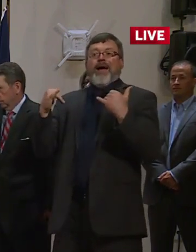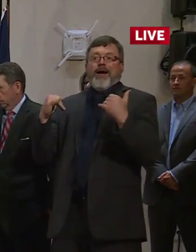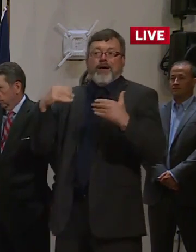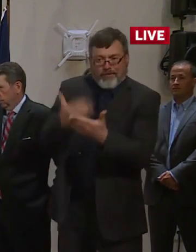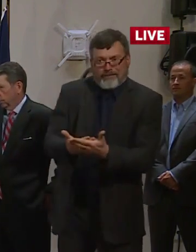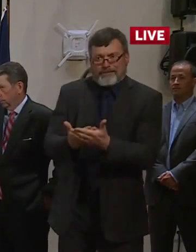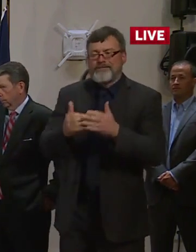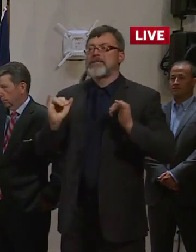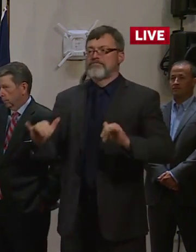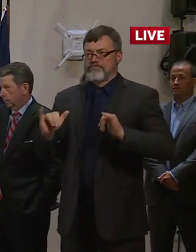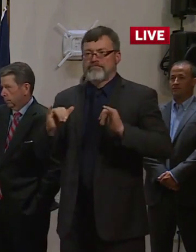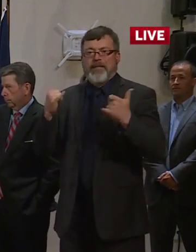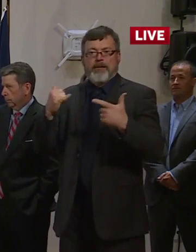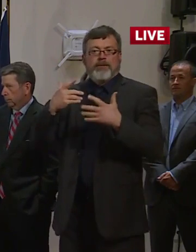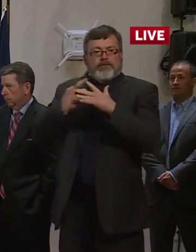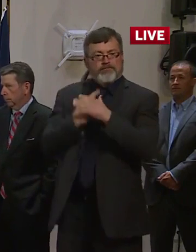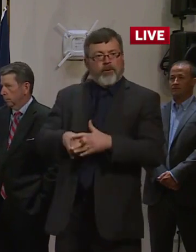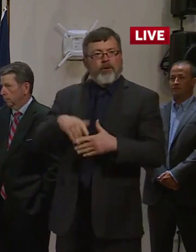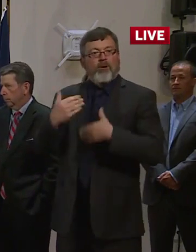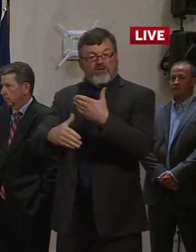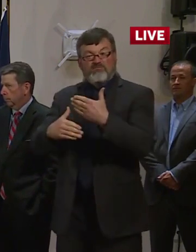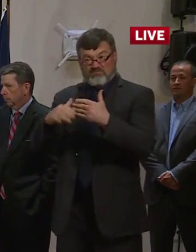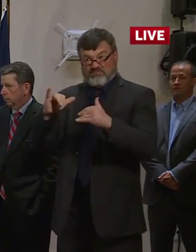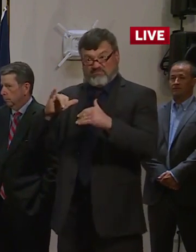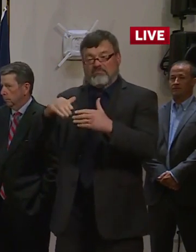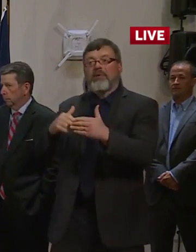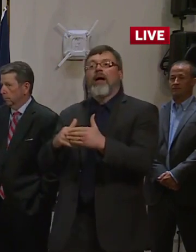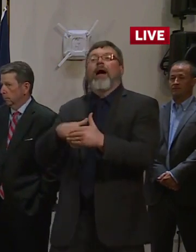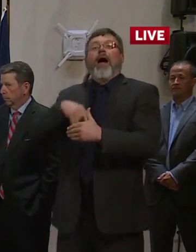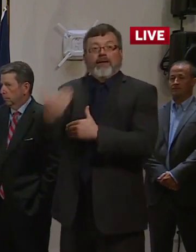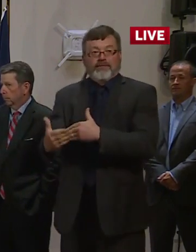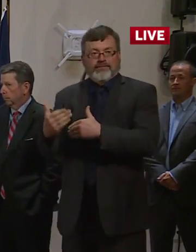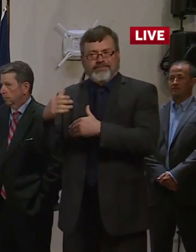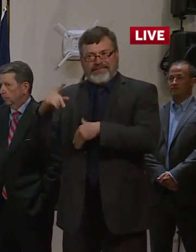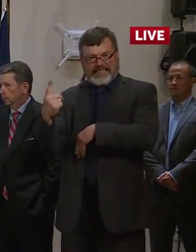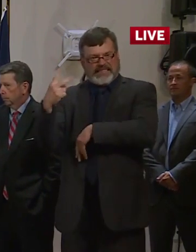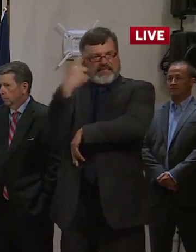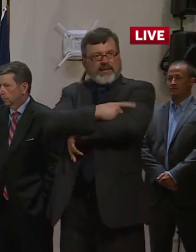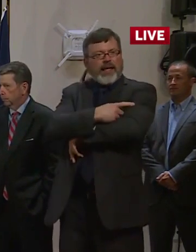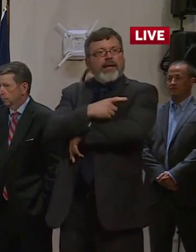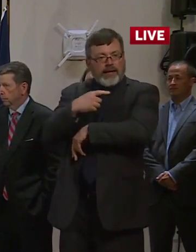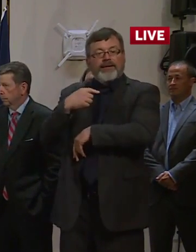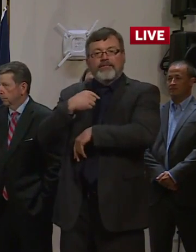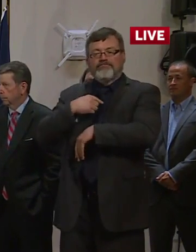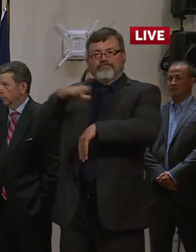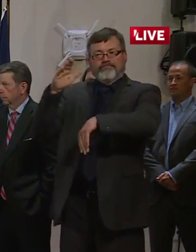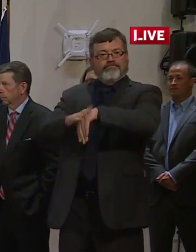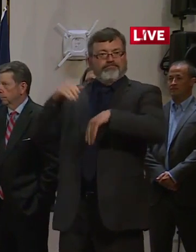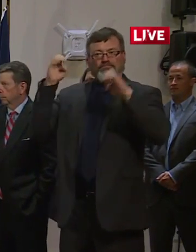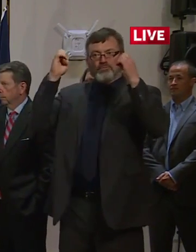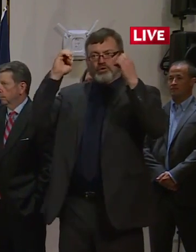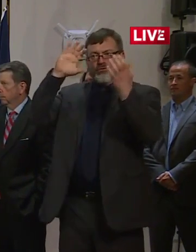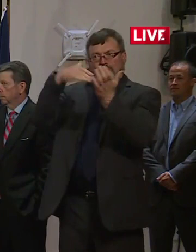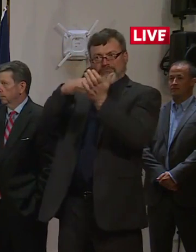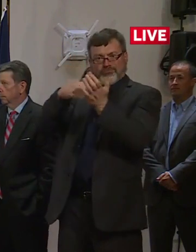THING BE COULD ABOUT THE NEW VIRUS AND PREPARING FOR WHAT SEEMED TO BE THE INEVITABLE.